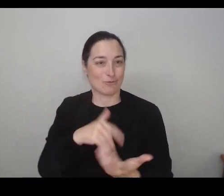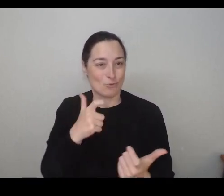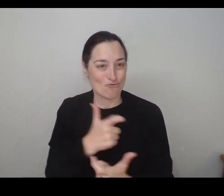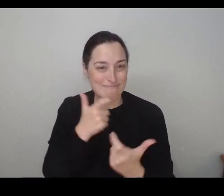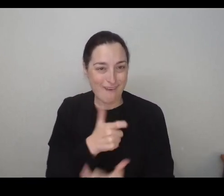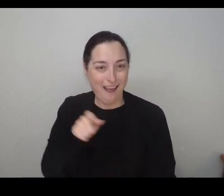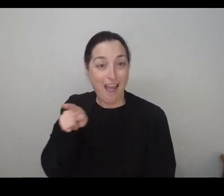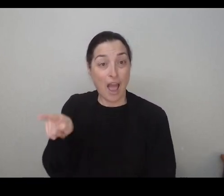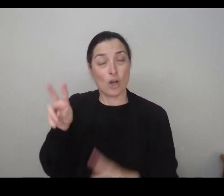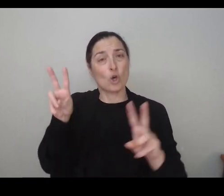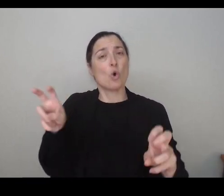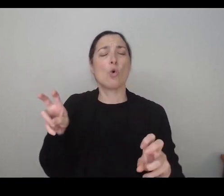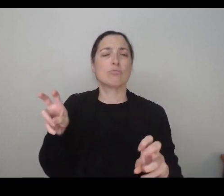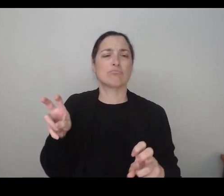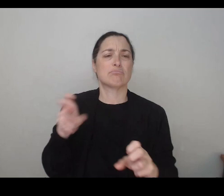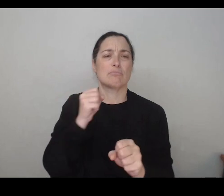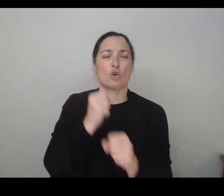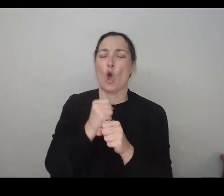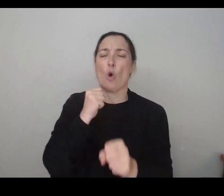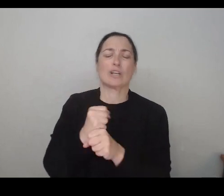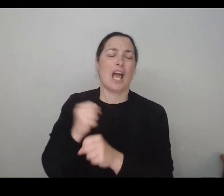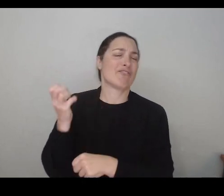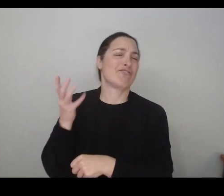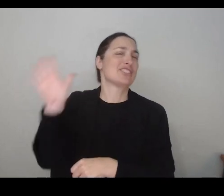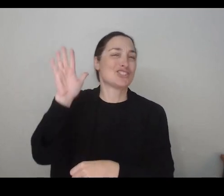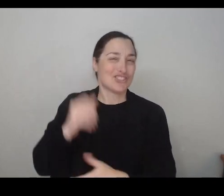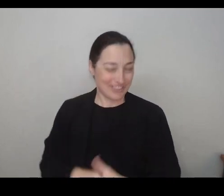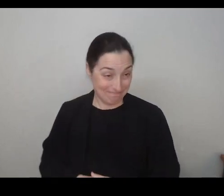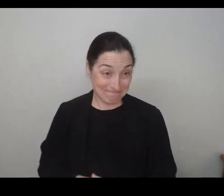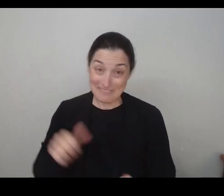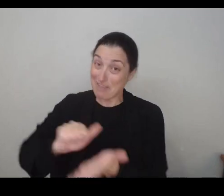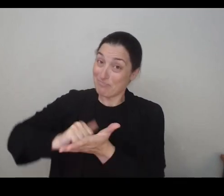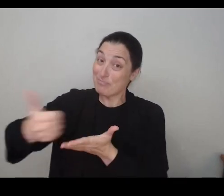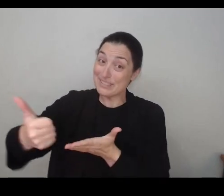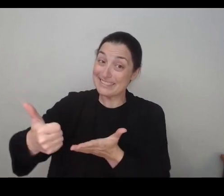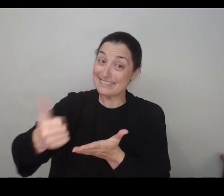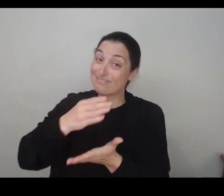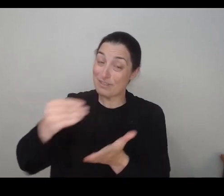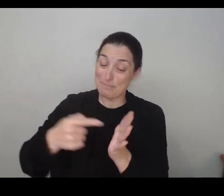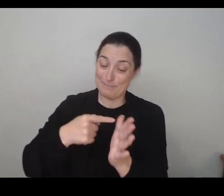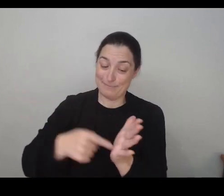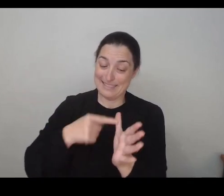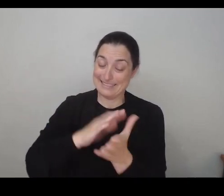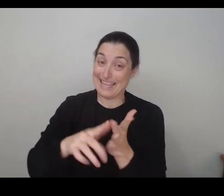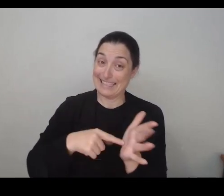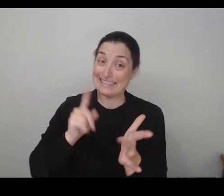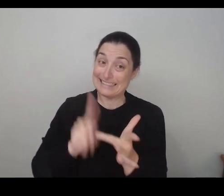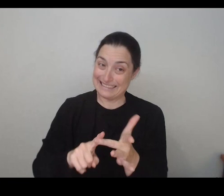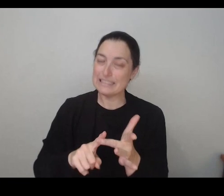is a series of print made in Tahiti by the artist Kanaky, so from New Caledonia.